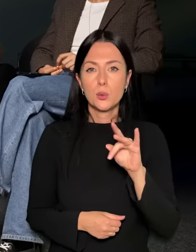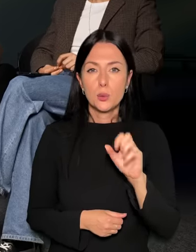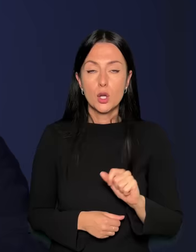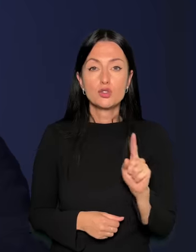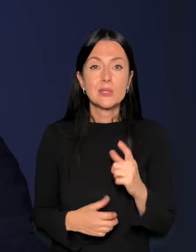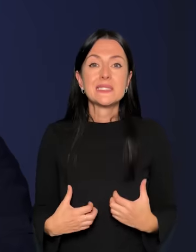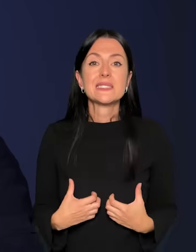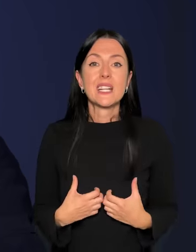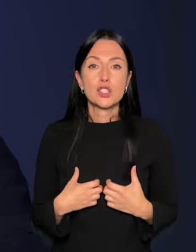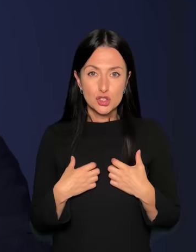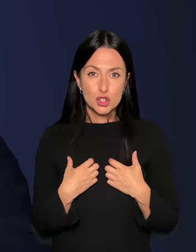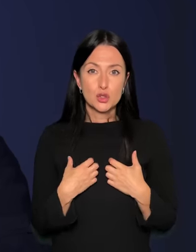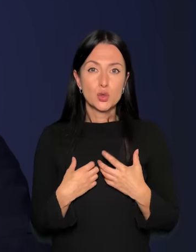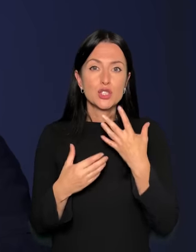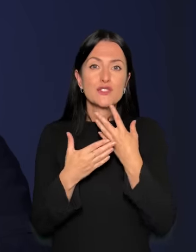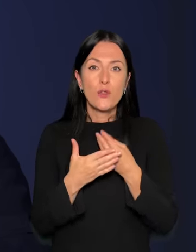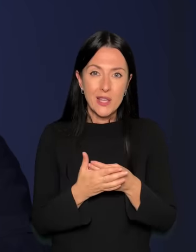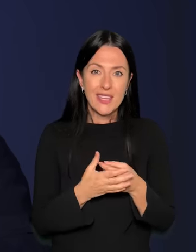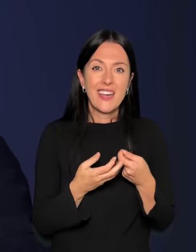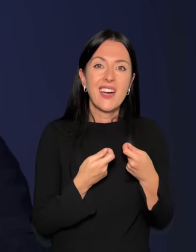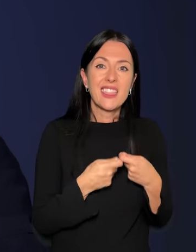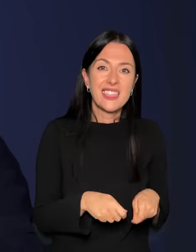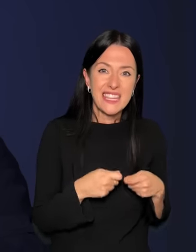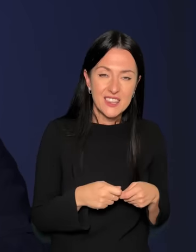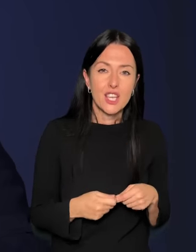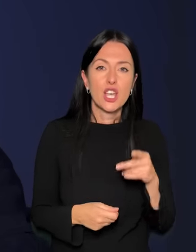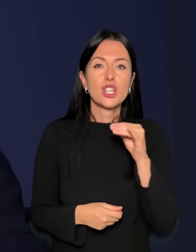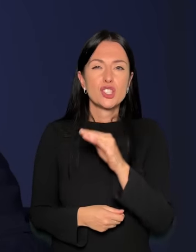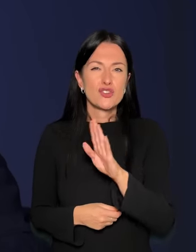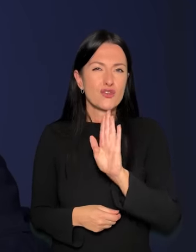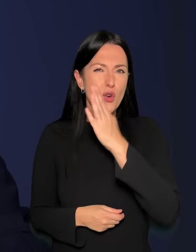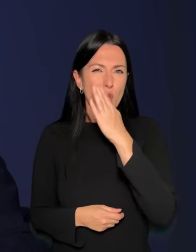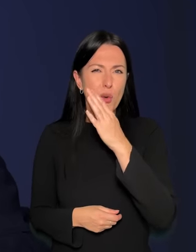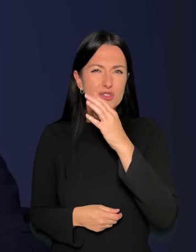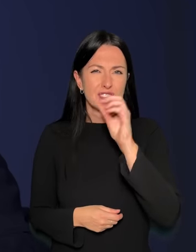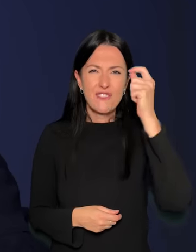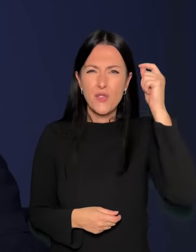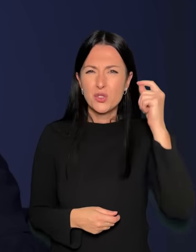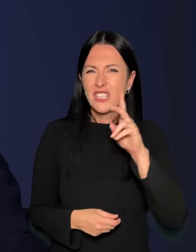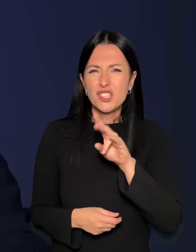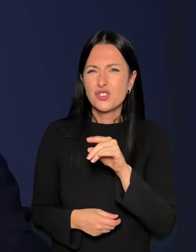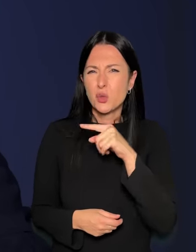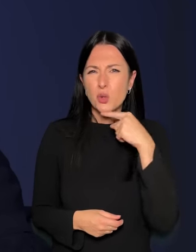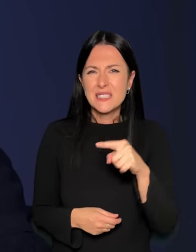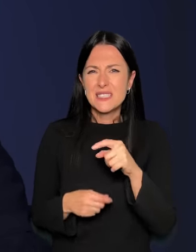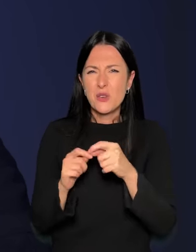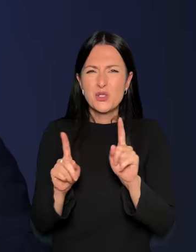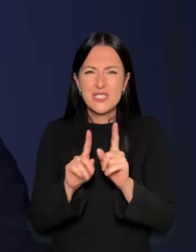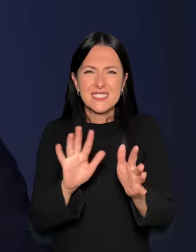that one's own nits are worse than enemy lice, something like that, than russian lice, actually.